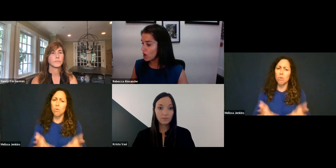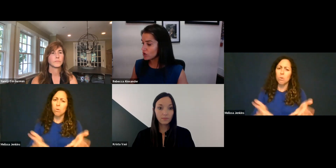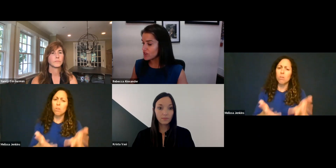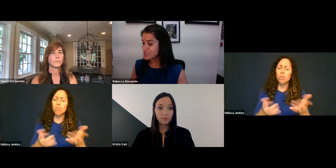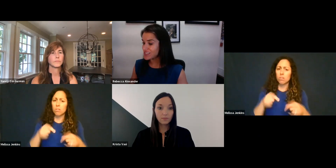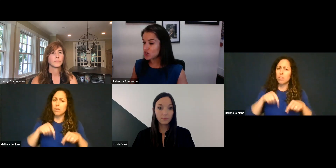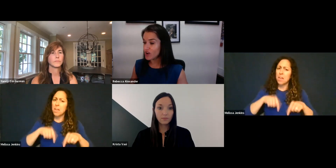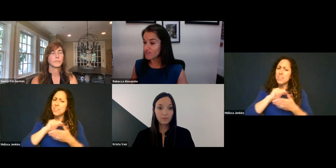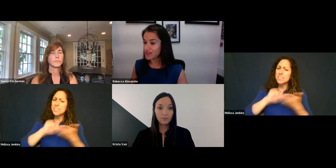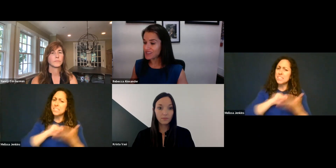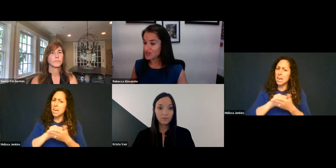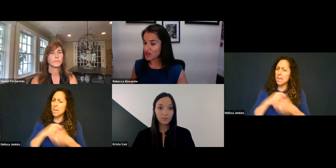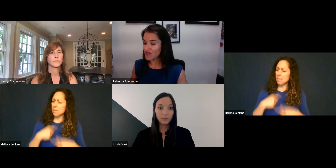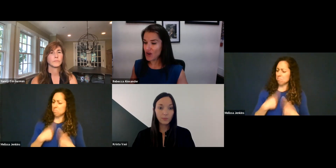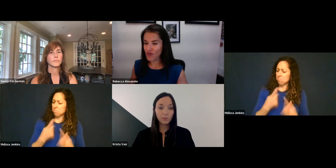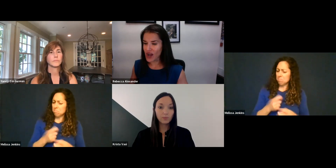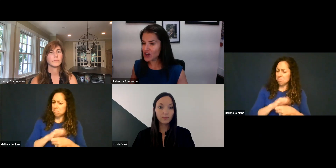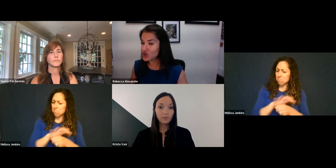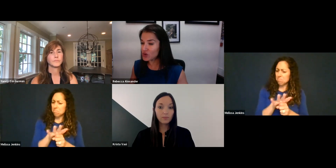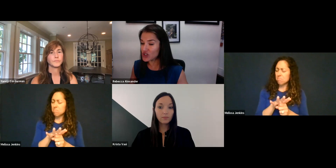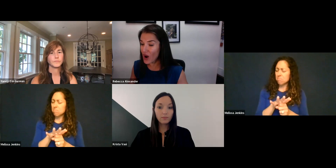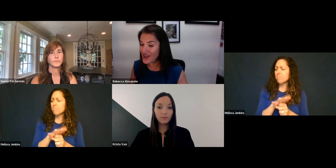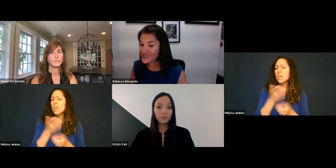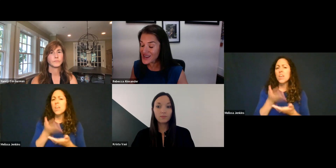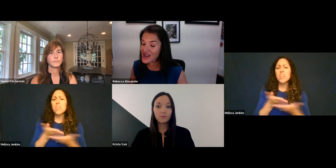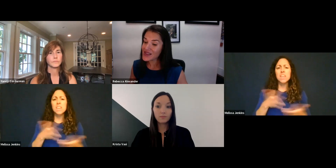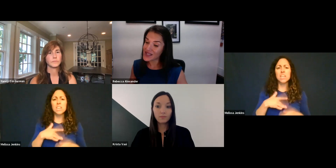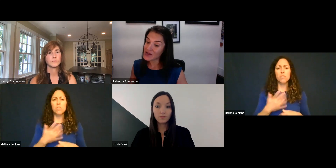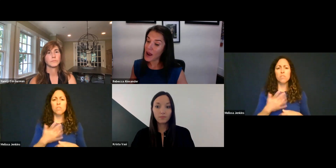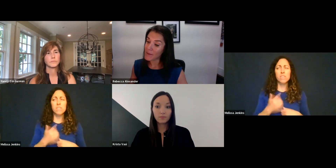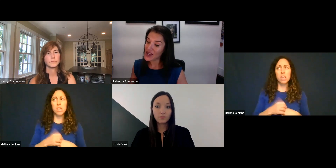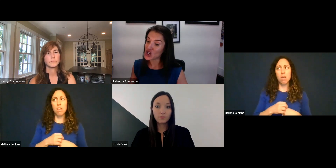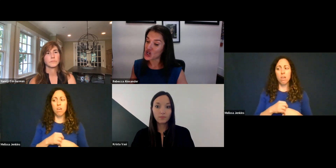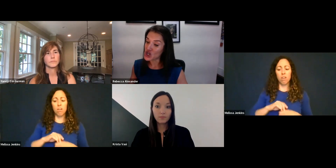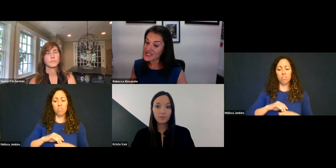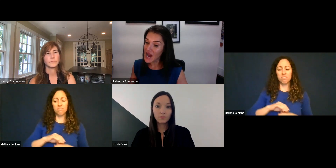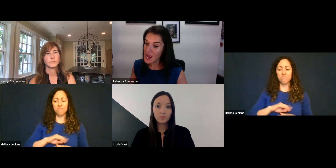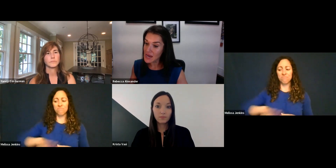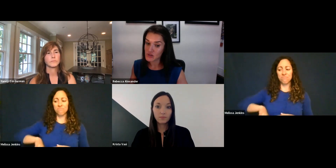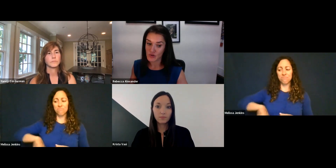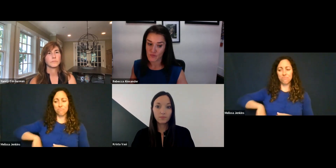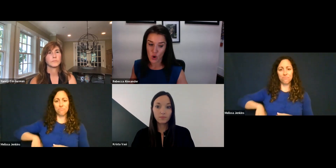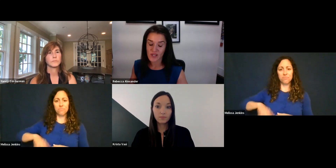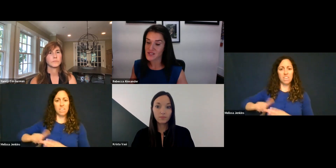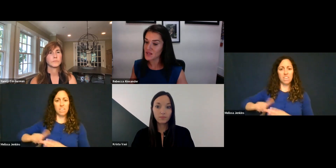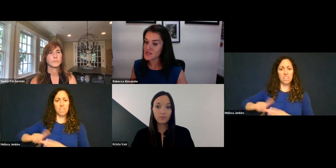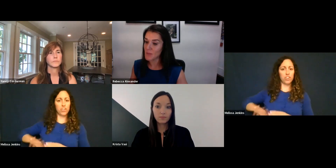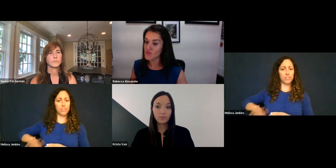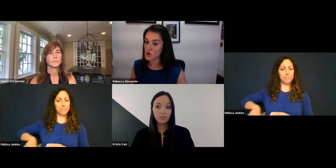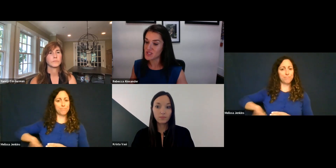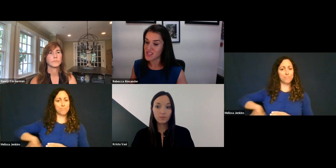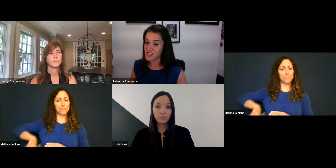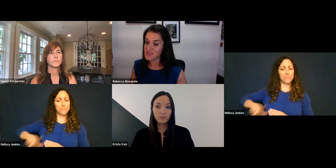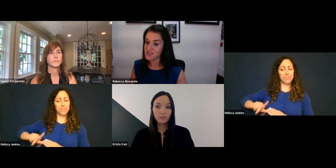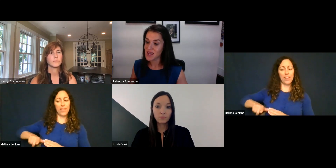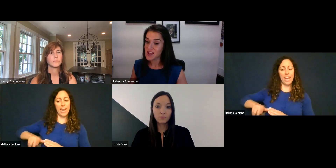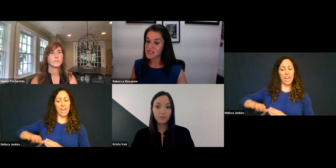What are things that you have been sort of afraid to address? This might be a good time to focus on some of those things,